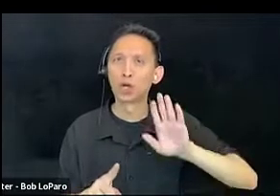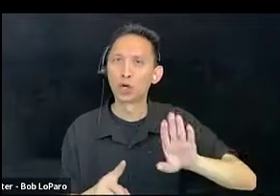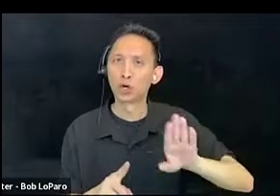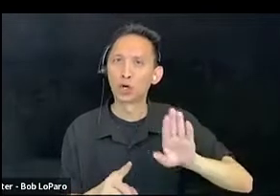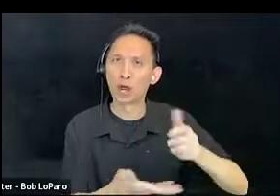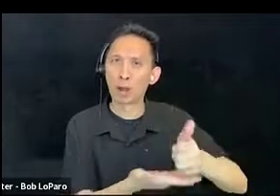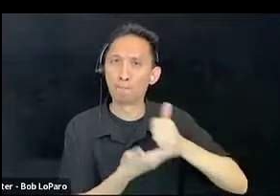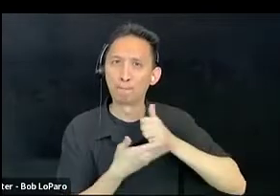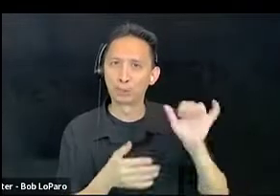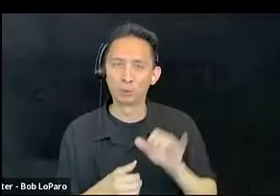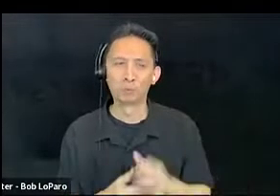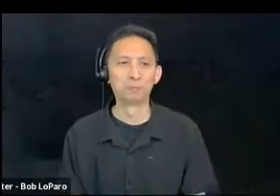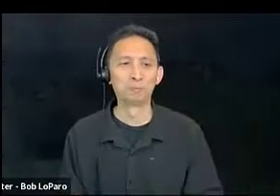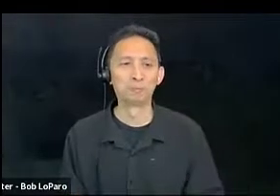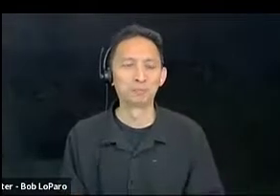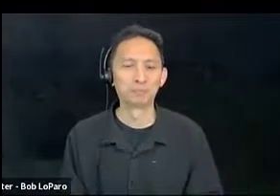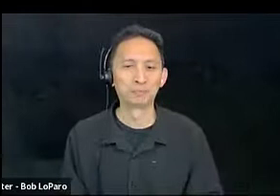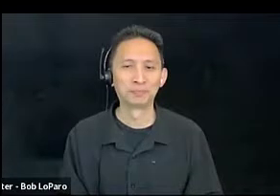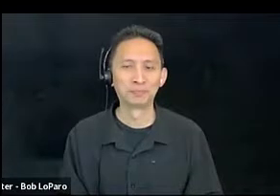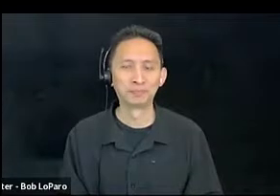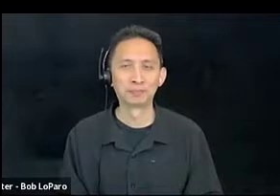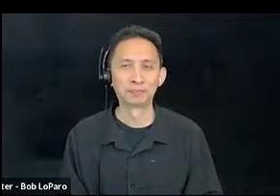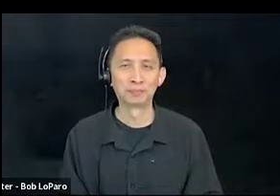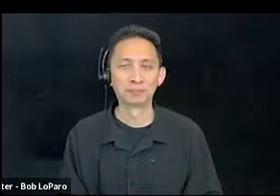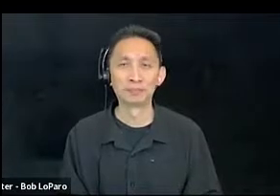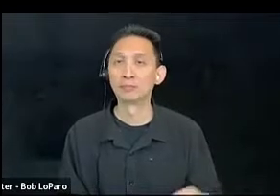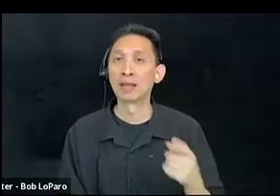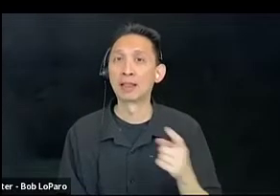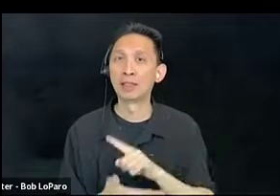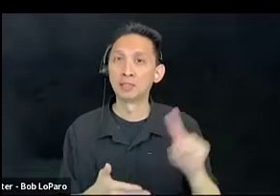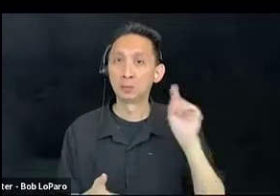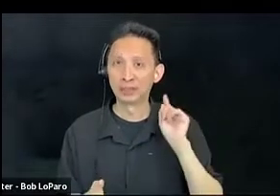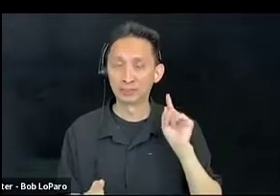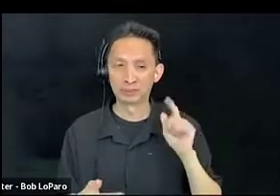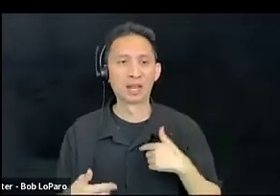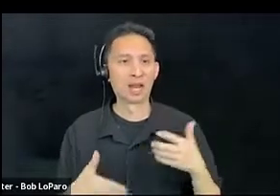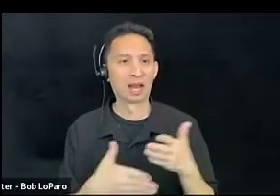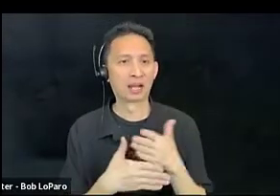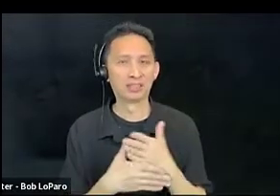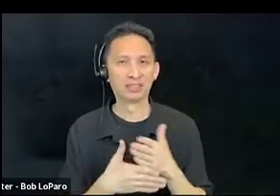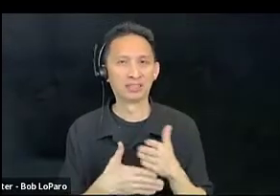So, if you weren't on the last session, I did share a fact sheet on CVI,